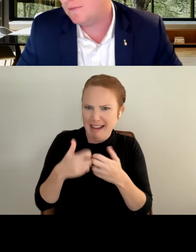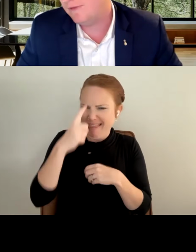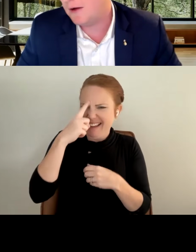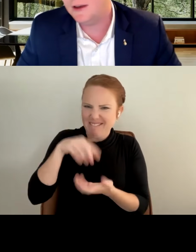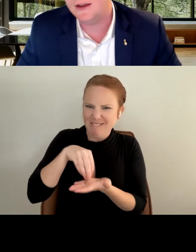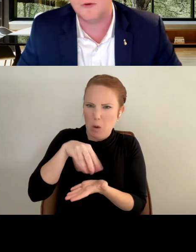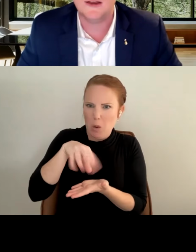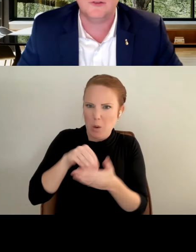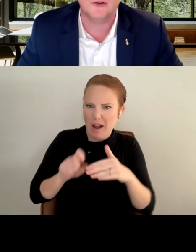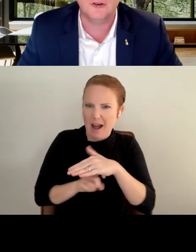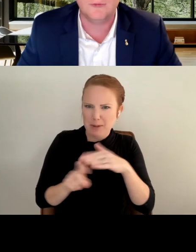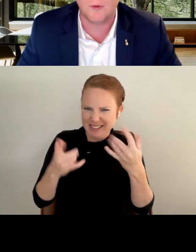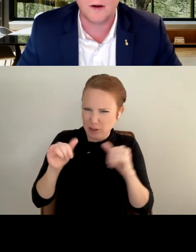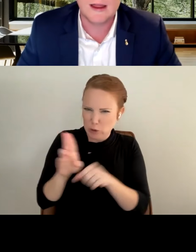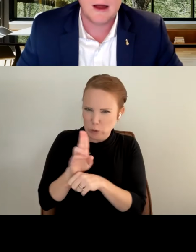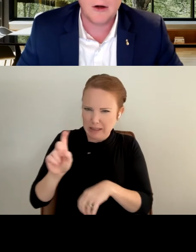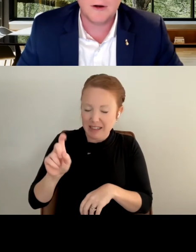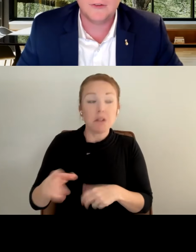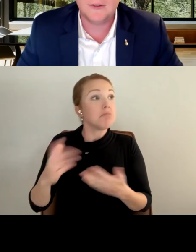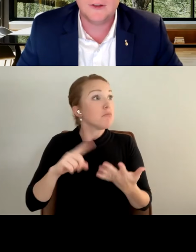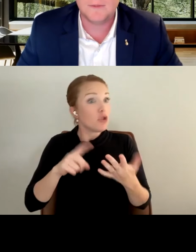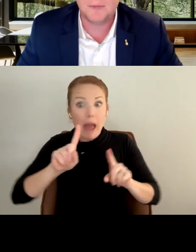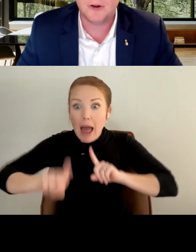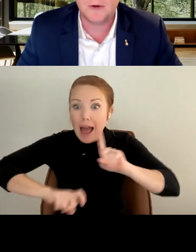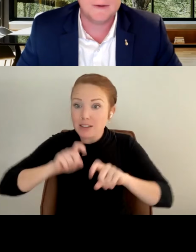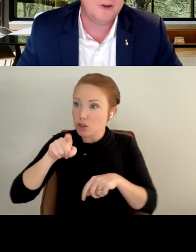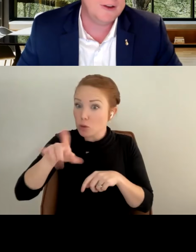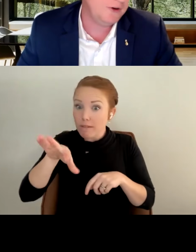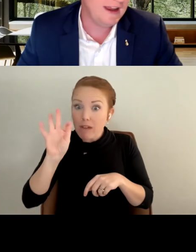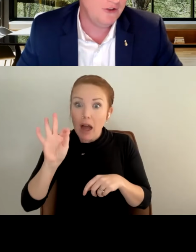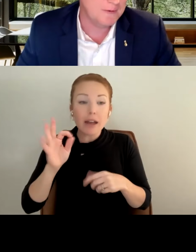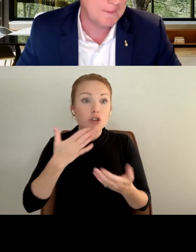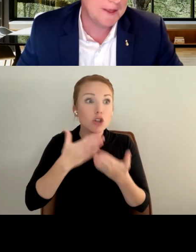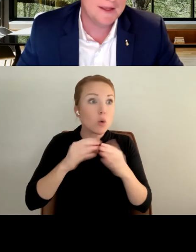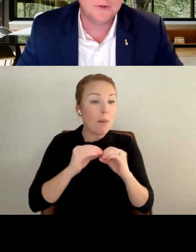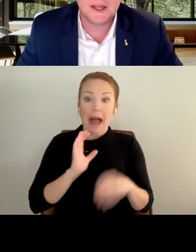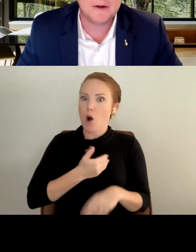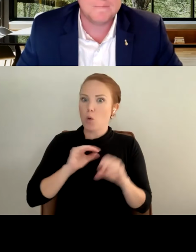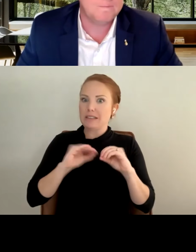we found a great solution for - our organization is going to be procuring transportation, is there